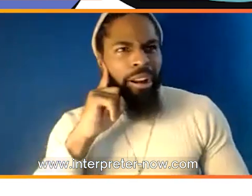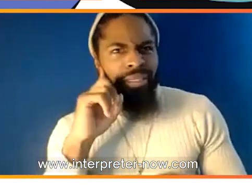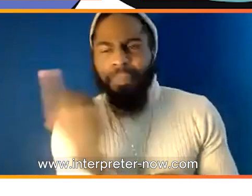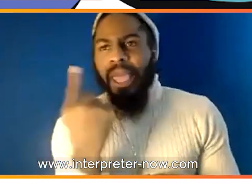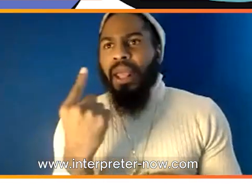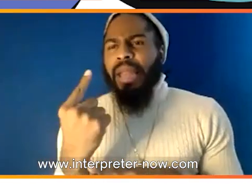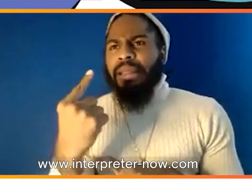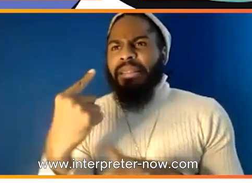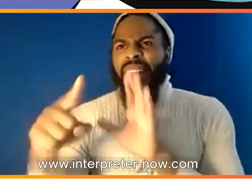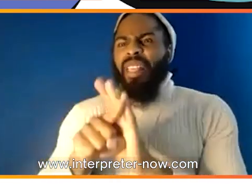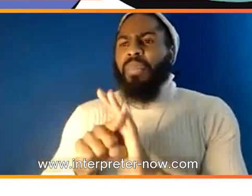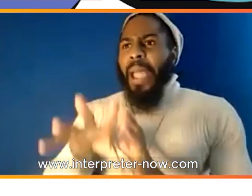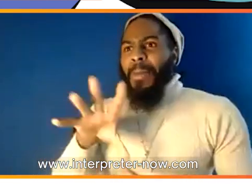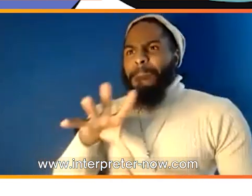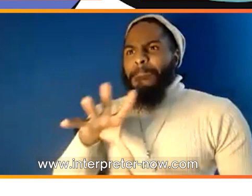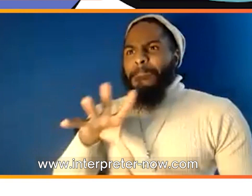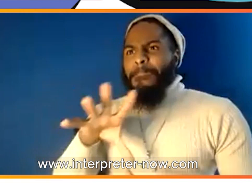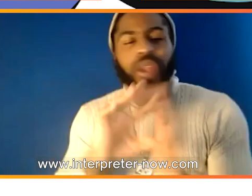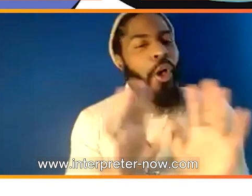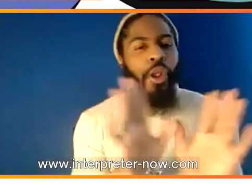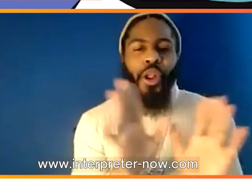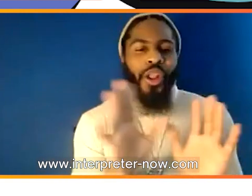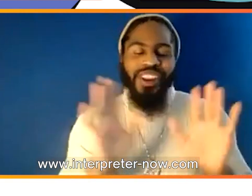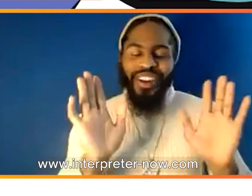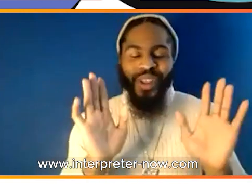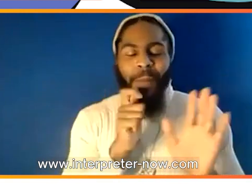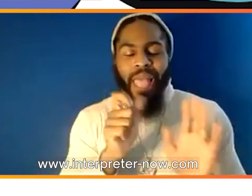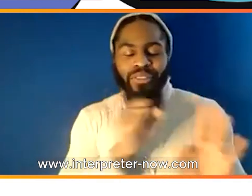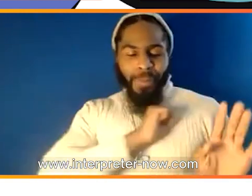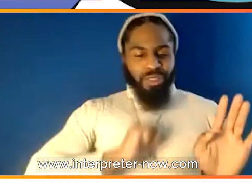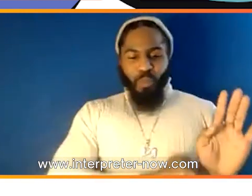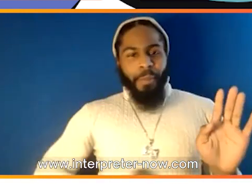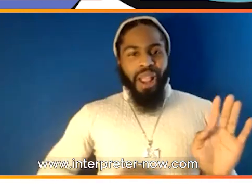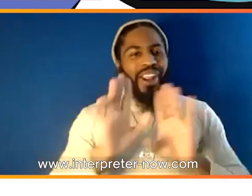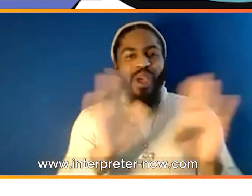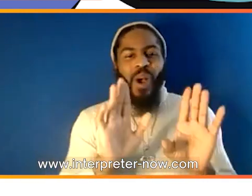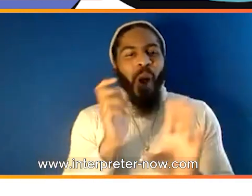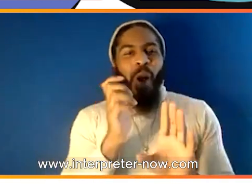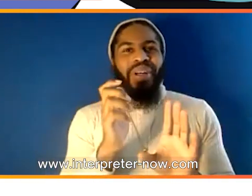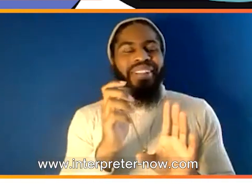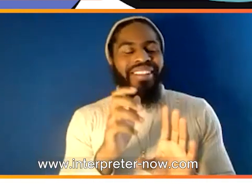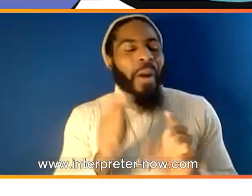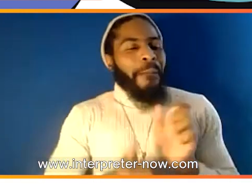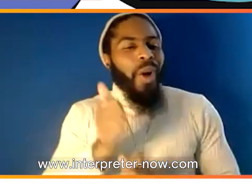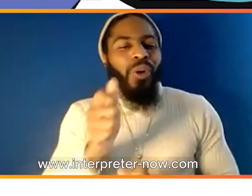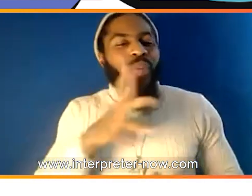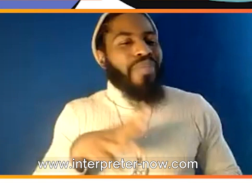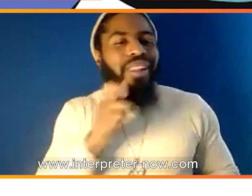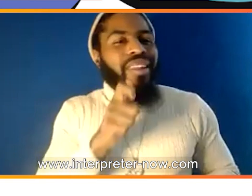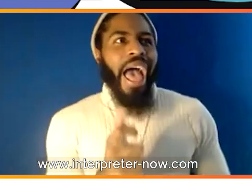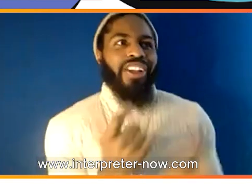it. They are looking for someone to listen, learn, and help them along the way. It isn't